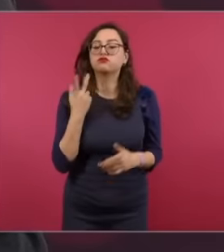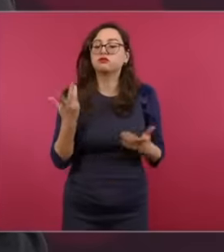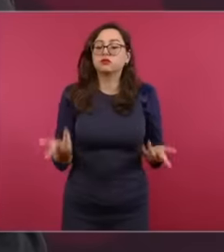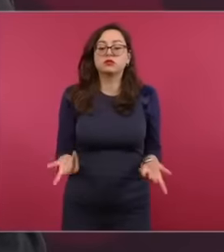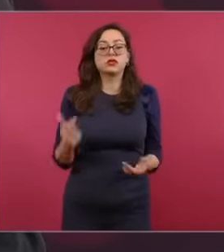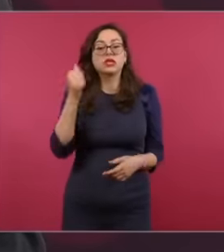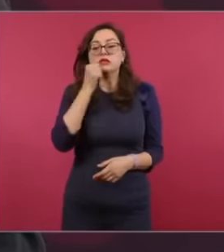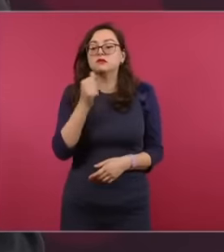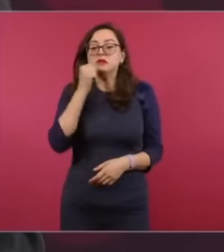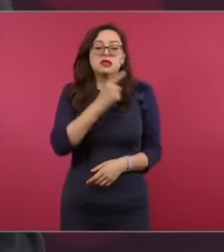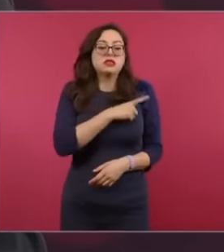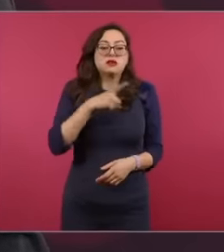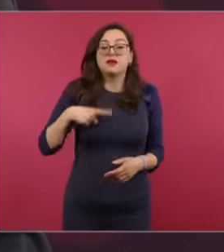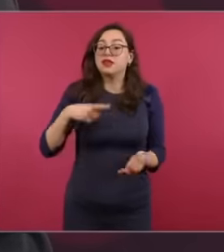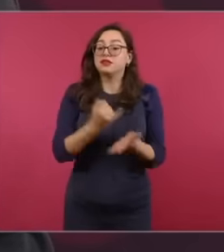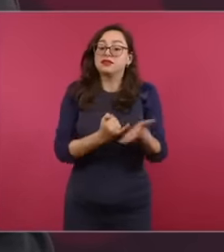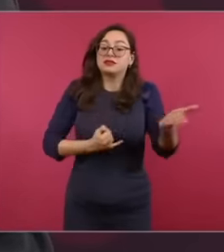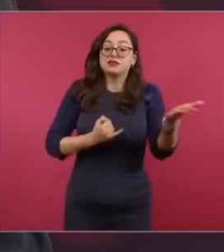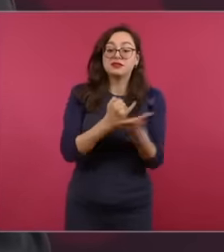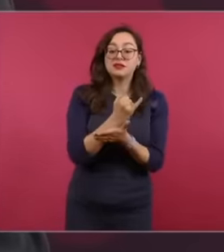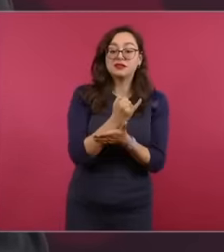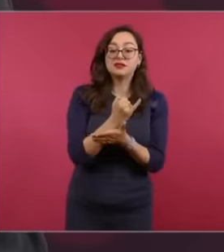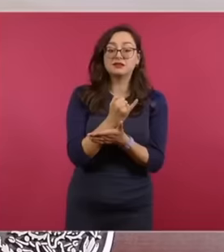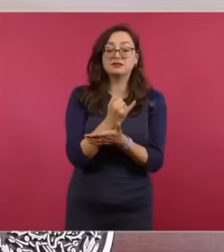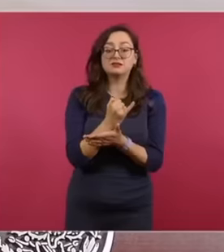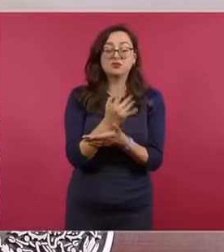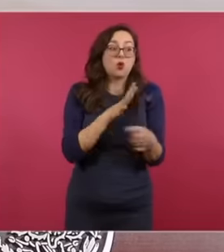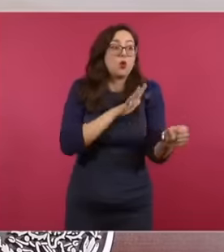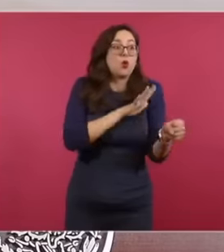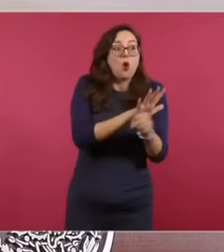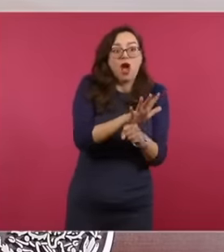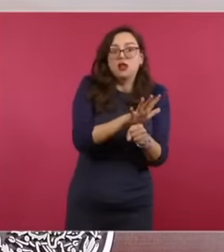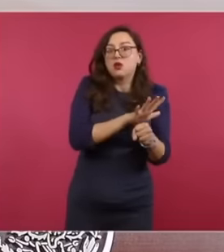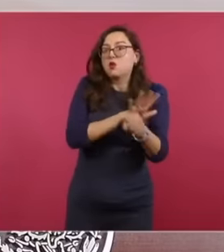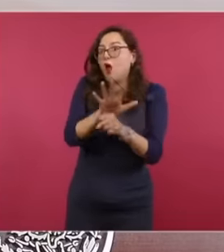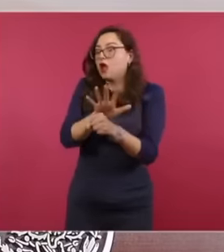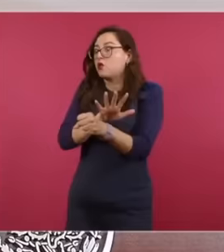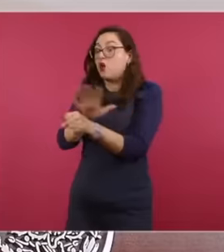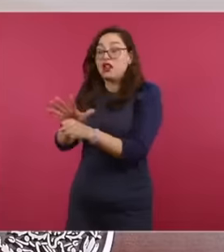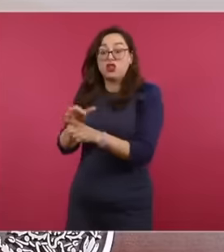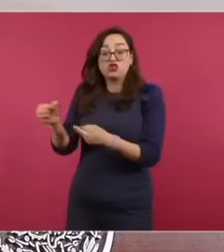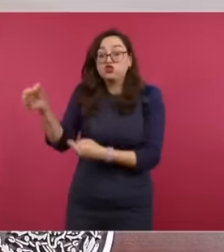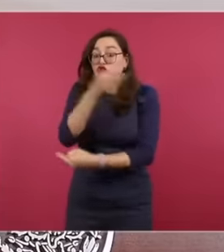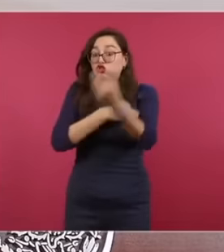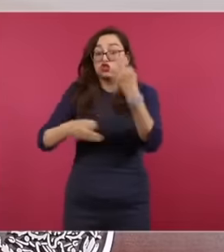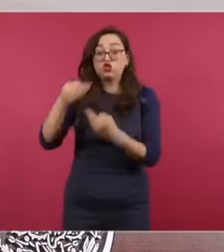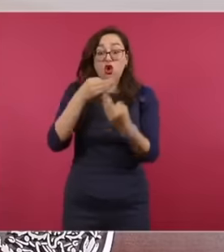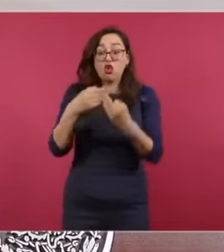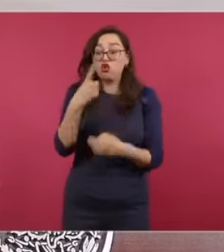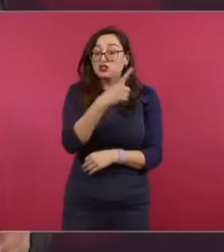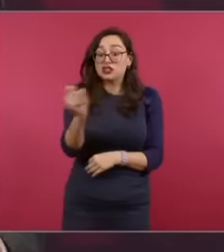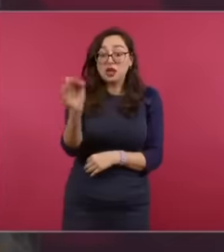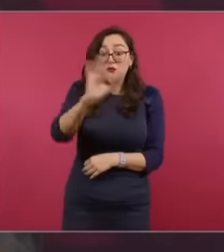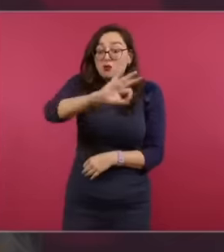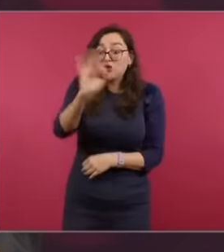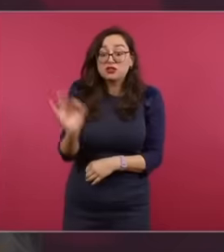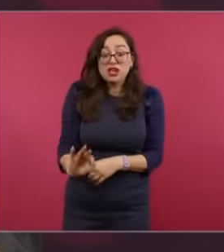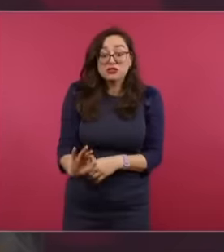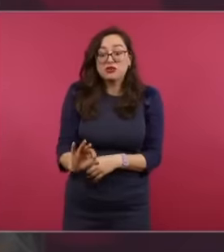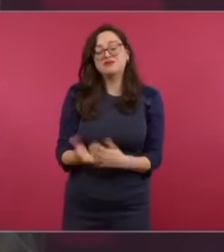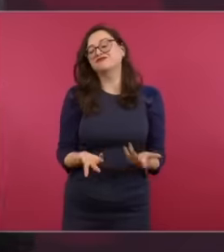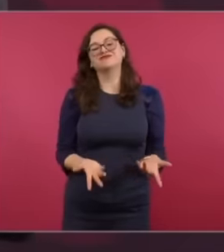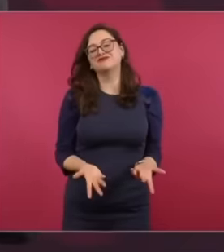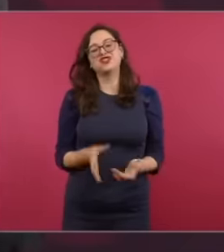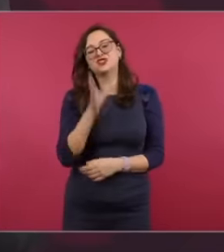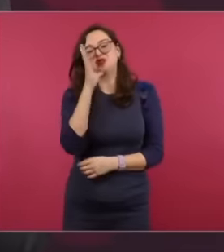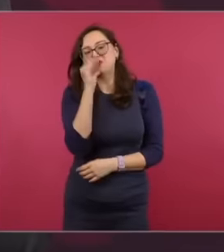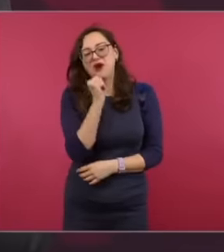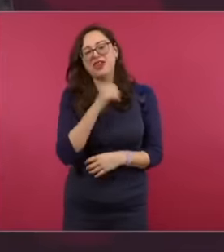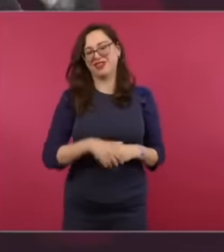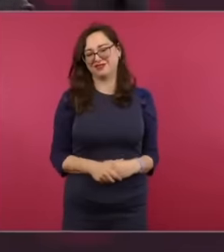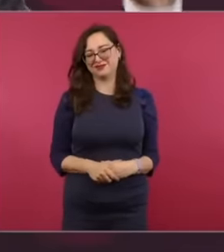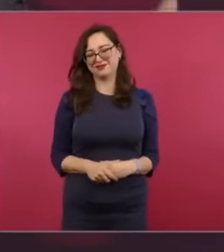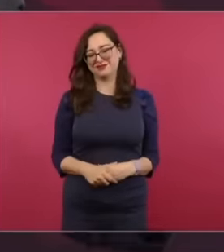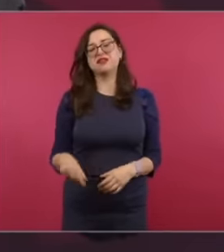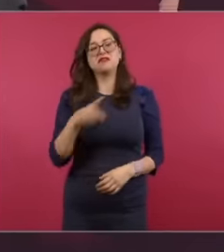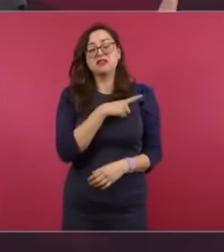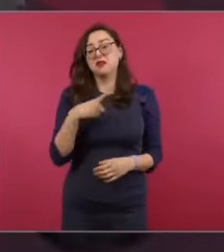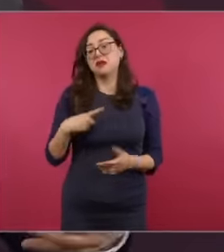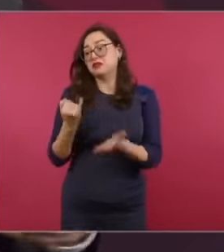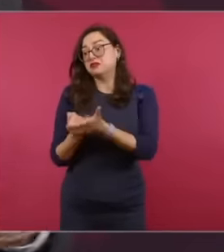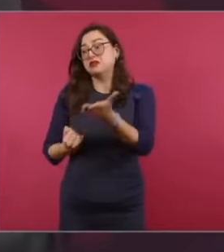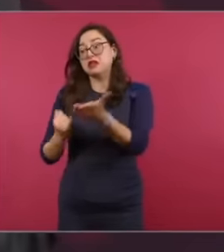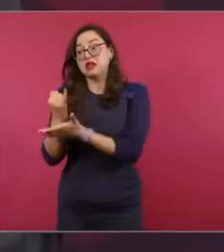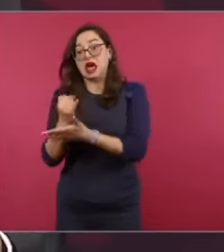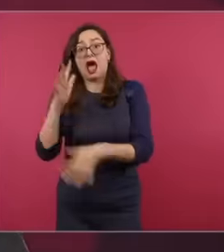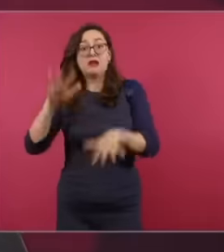inconveniences and you can't have a piece of gold, you have to make decisions but you always have